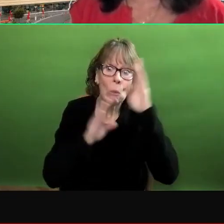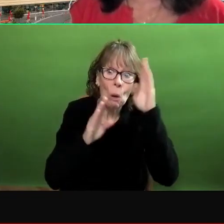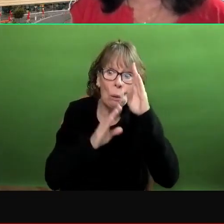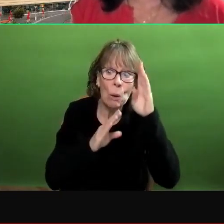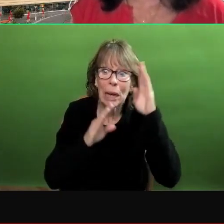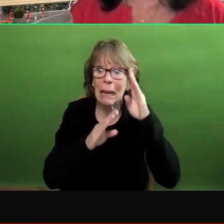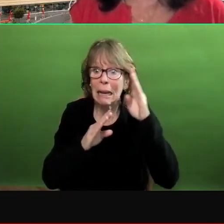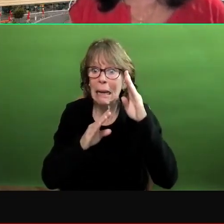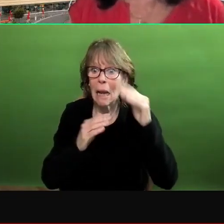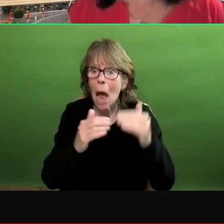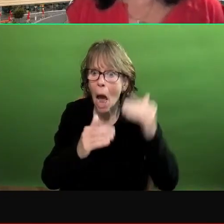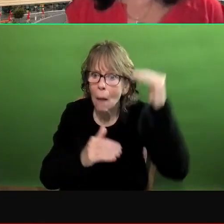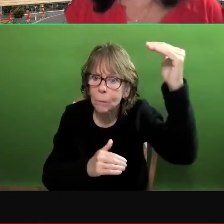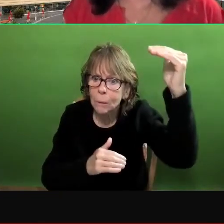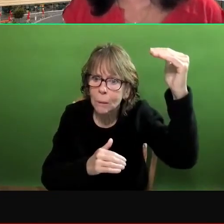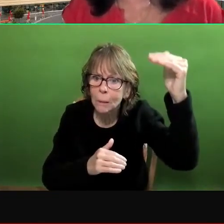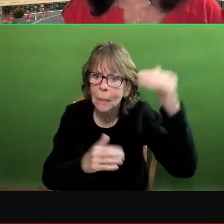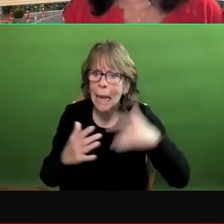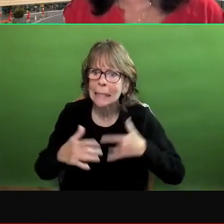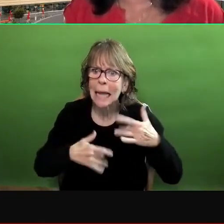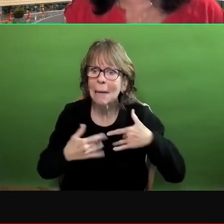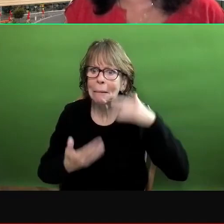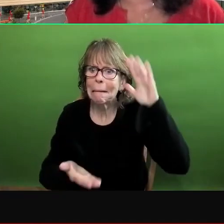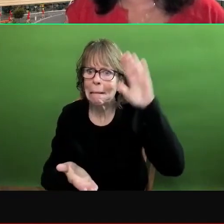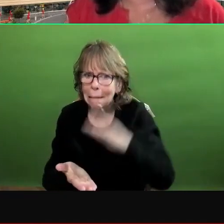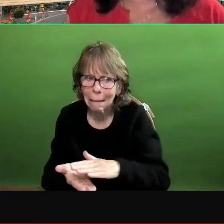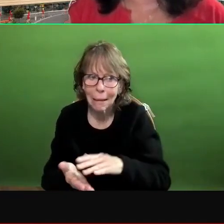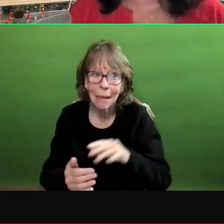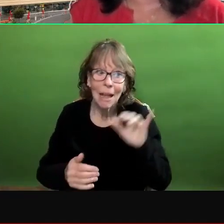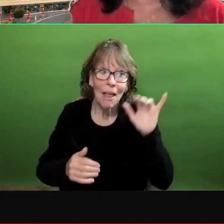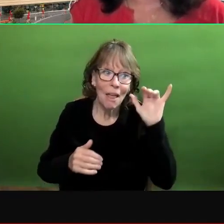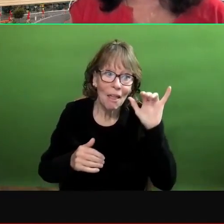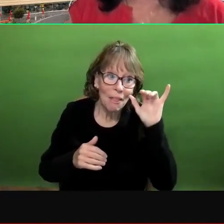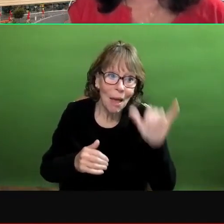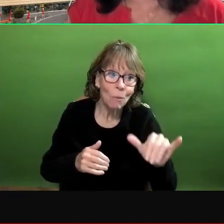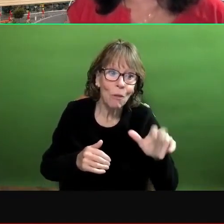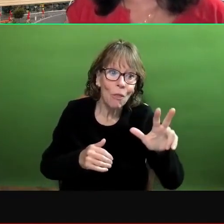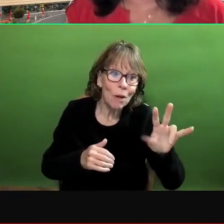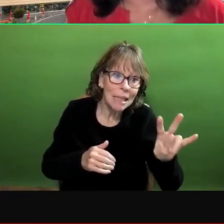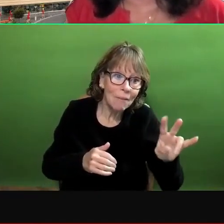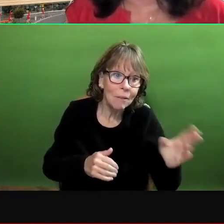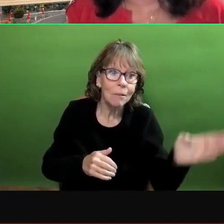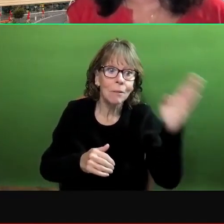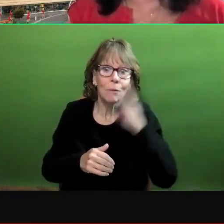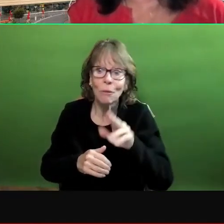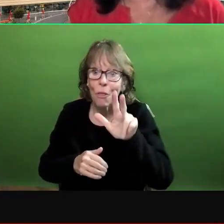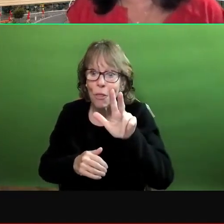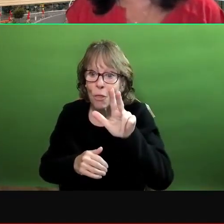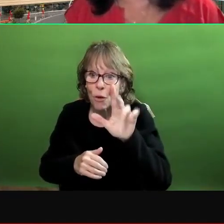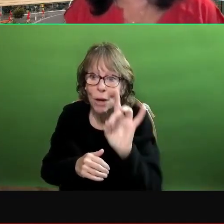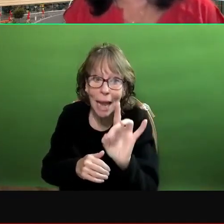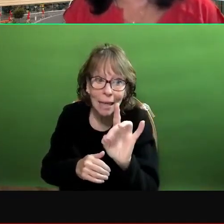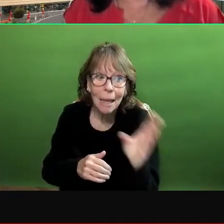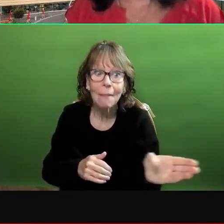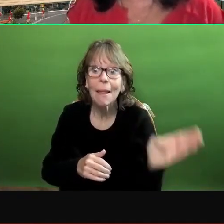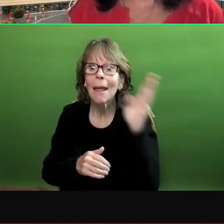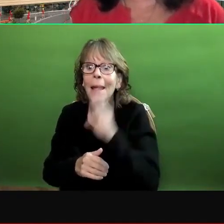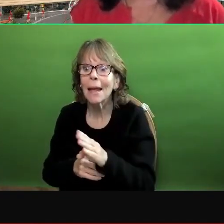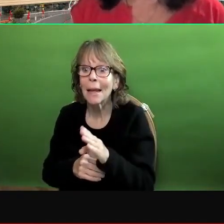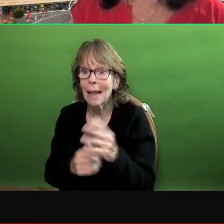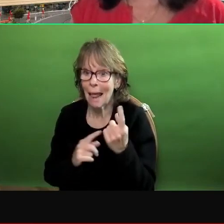And that number increased to 38% in 2022. And as in 2023, which is just last year,